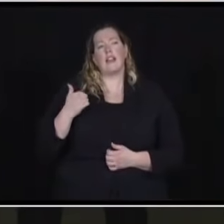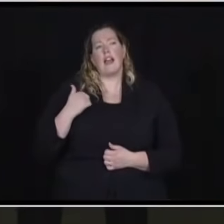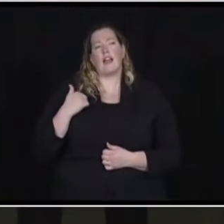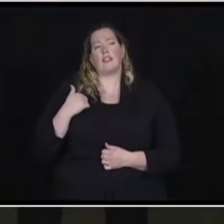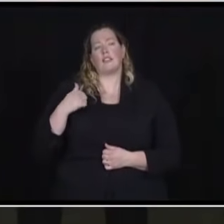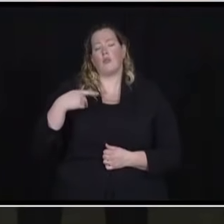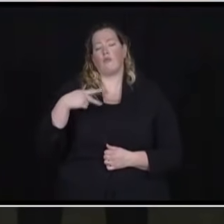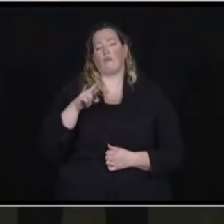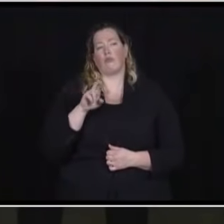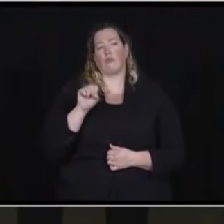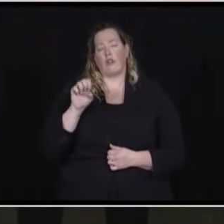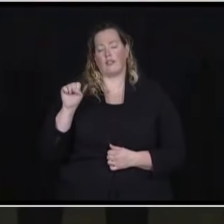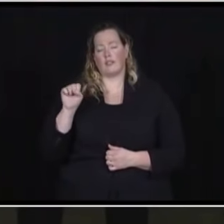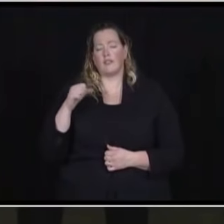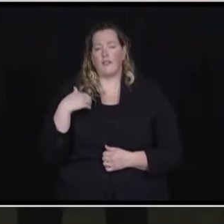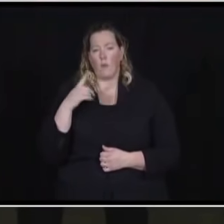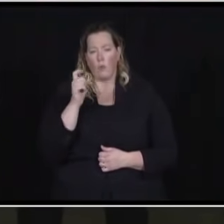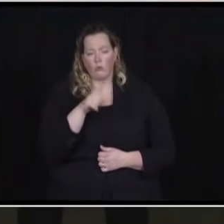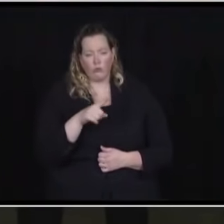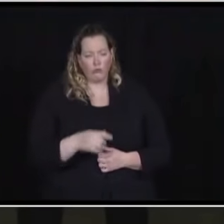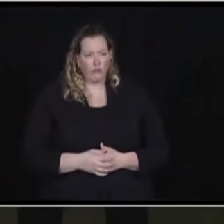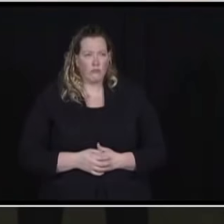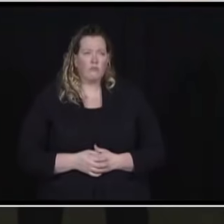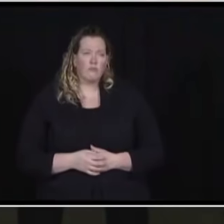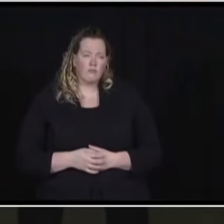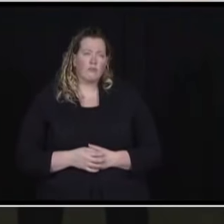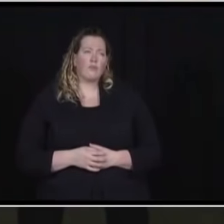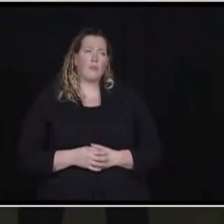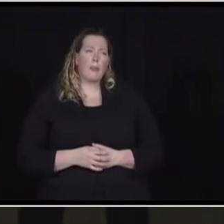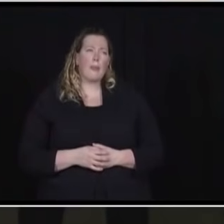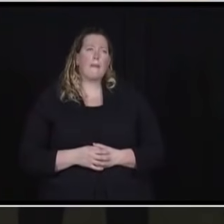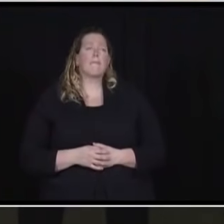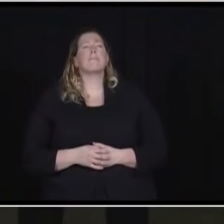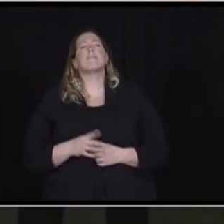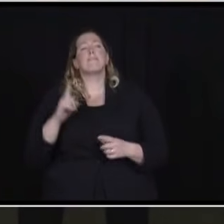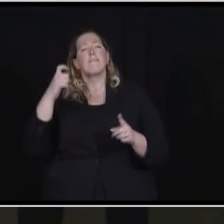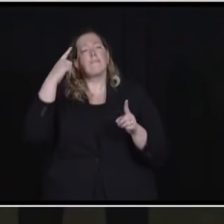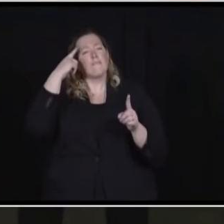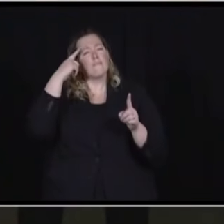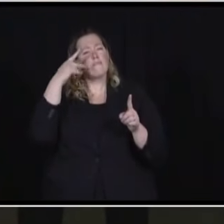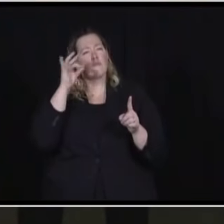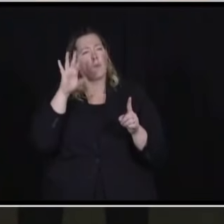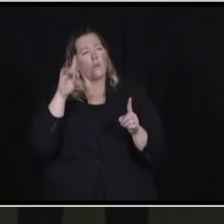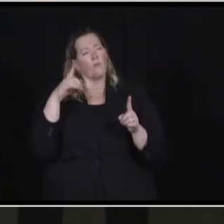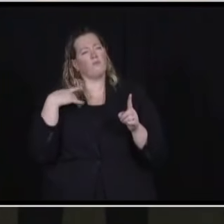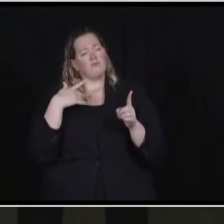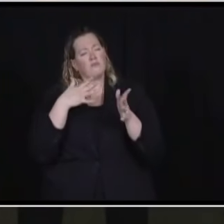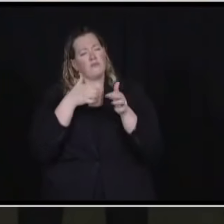and we don't have to go into business and shutting down. All of this is important, we are